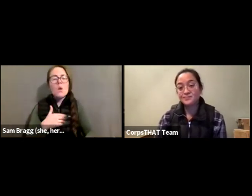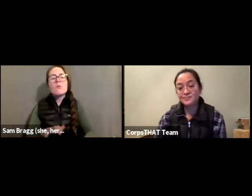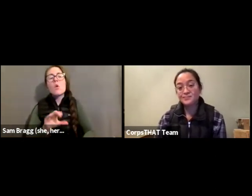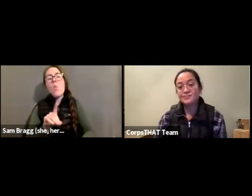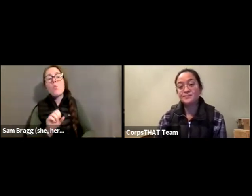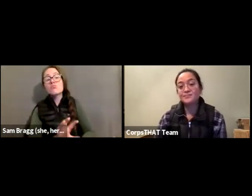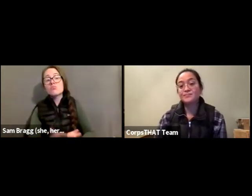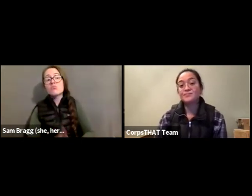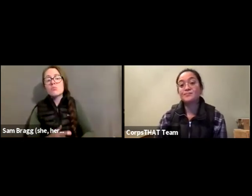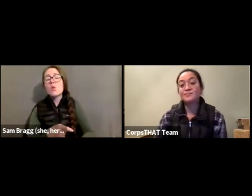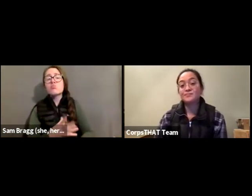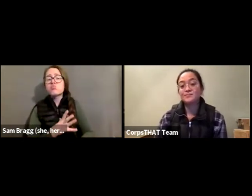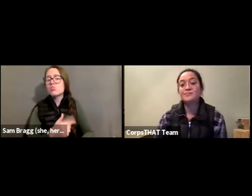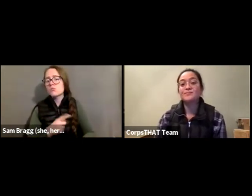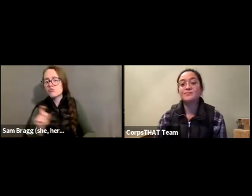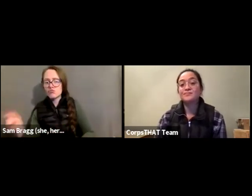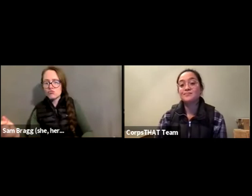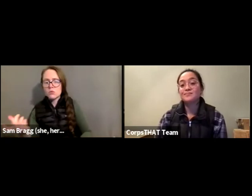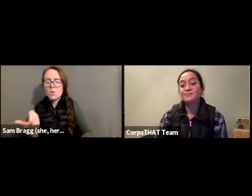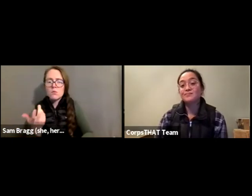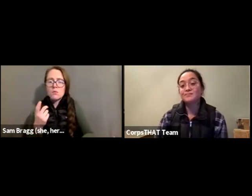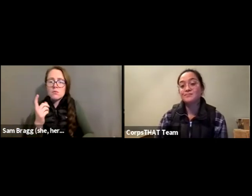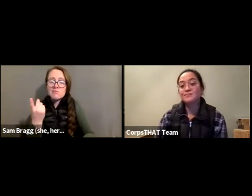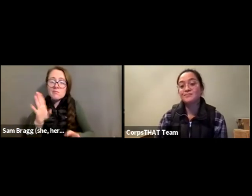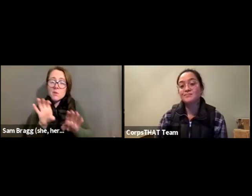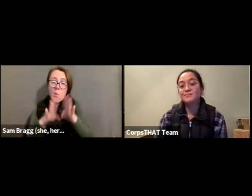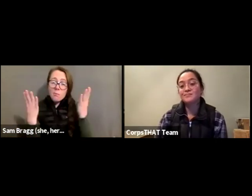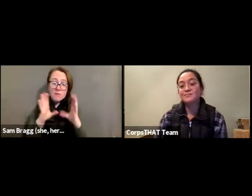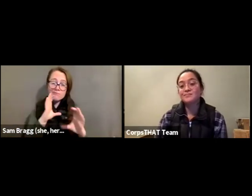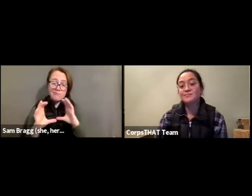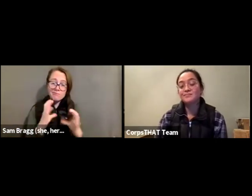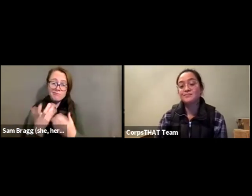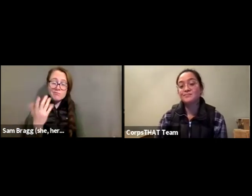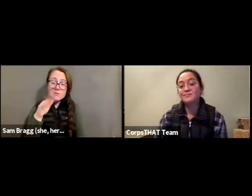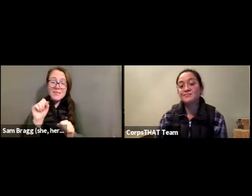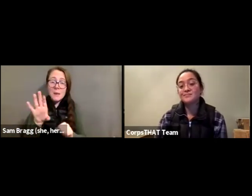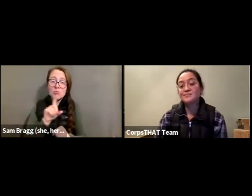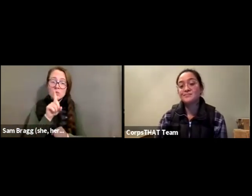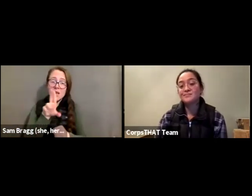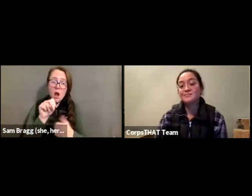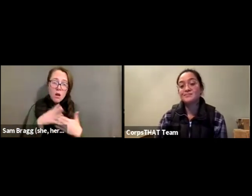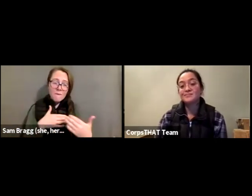continue to be with this interpreter all the time i need space where i can go on my own i really